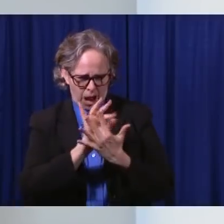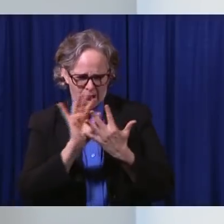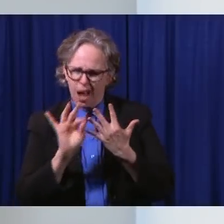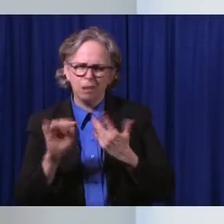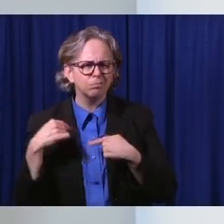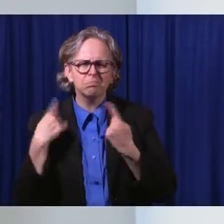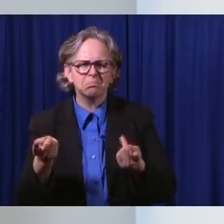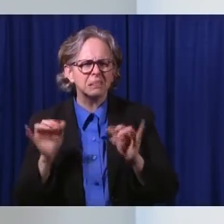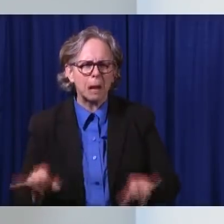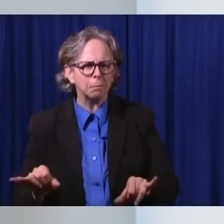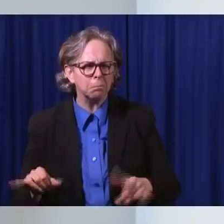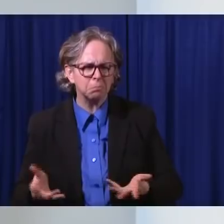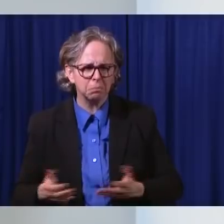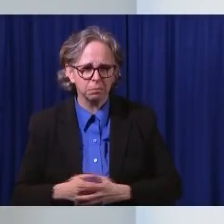THAT'S NOT BEING DISCUSSED THIS OHIO.